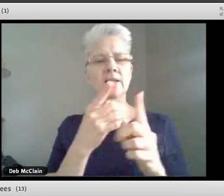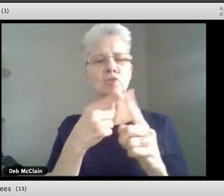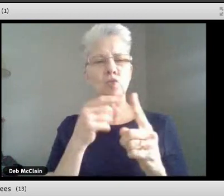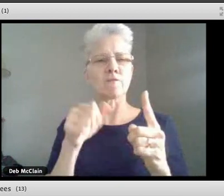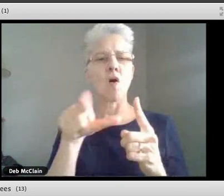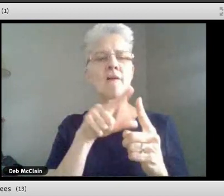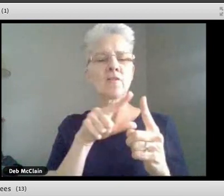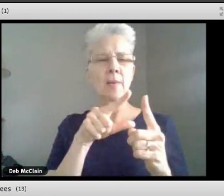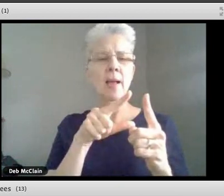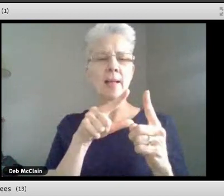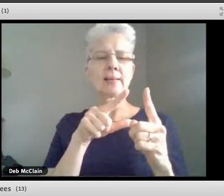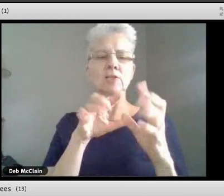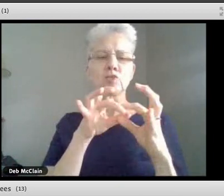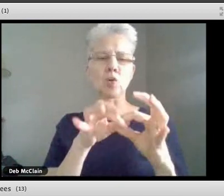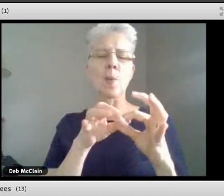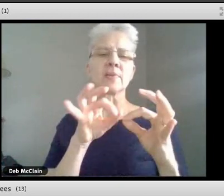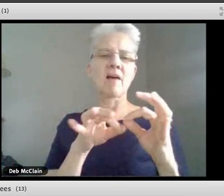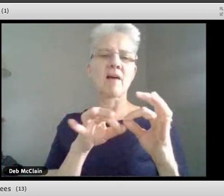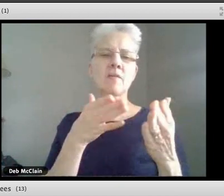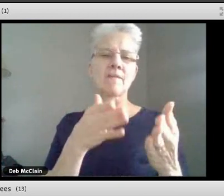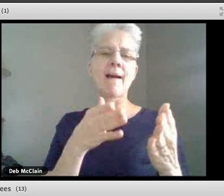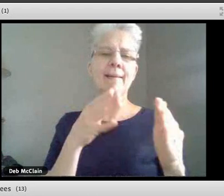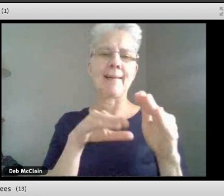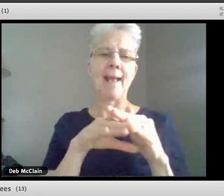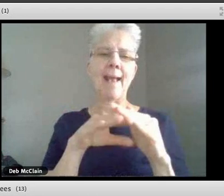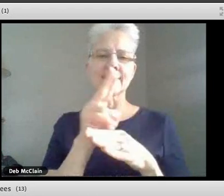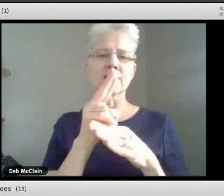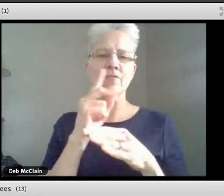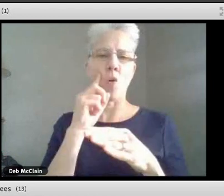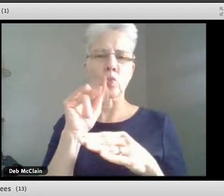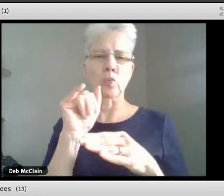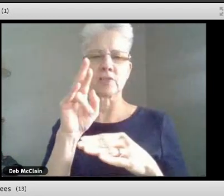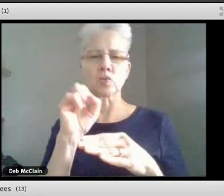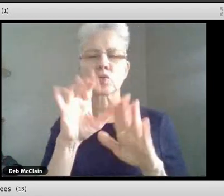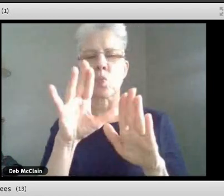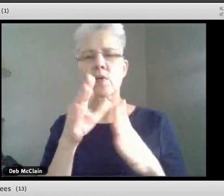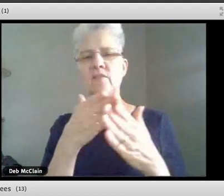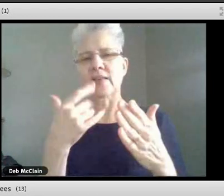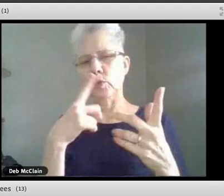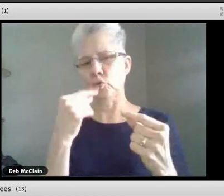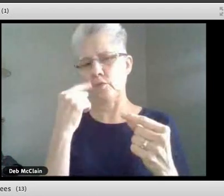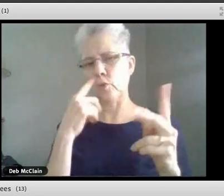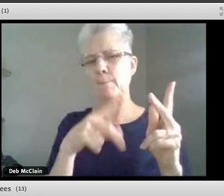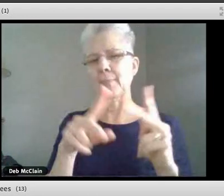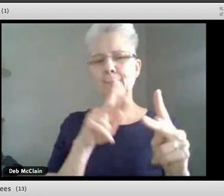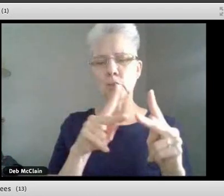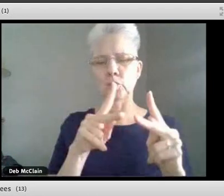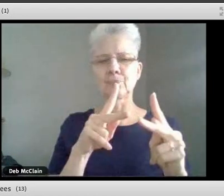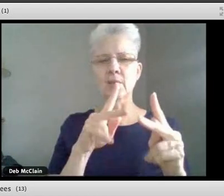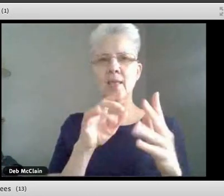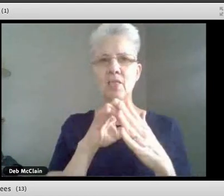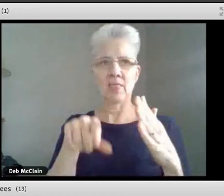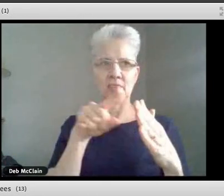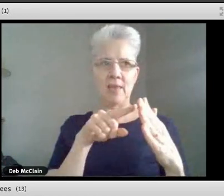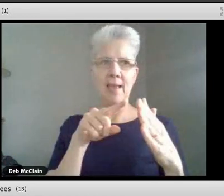and the wonderful things that we do for people that they sometimes aren't able to access, and so I'm very passionate about it,